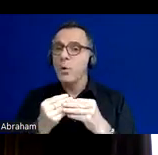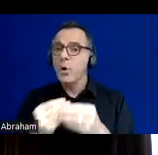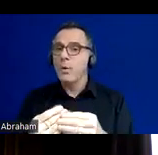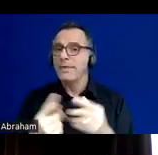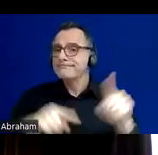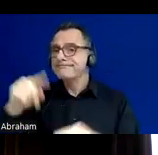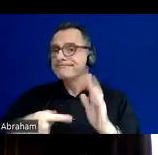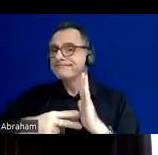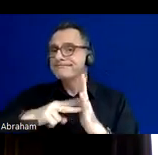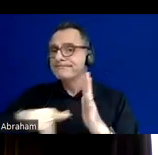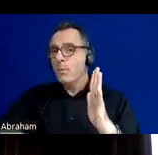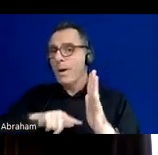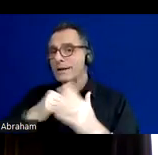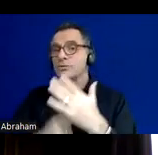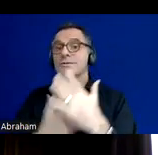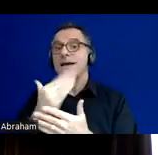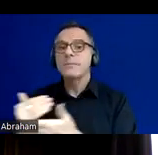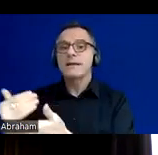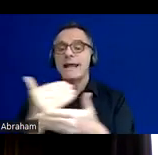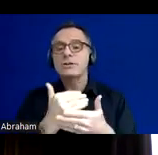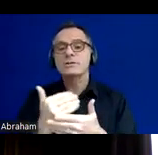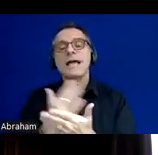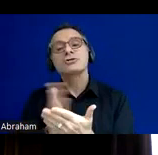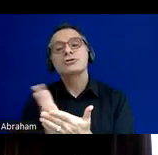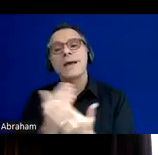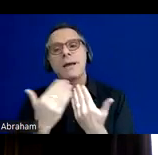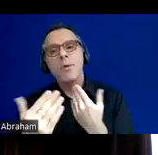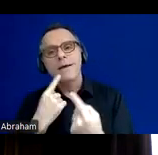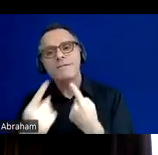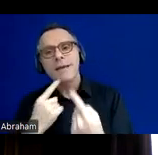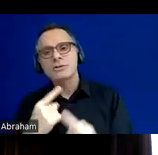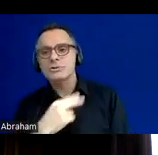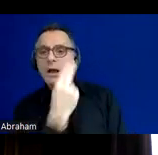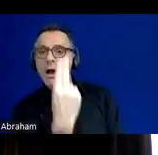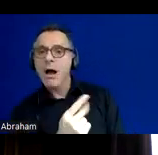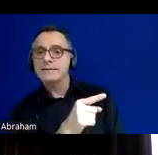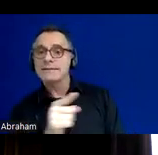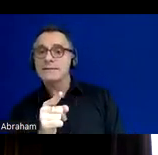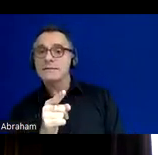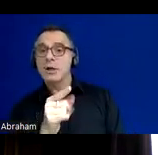collections and to share more information about artists who are really important,